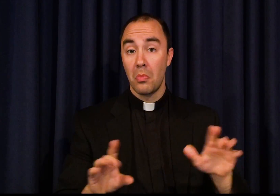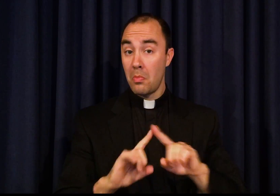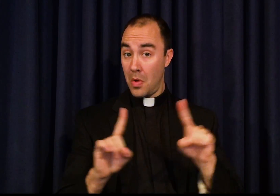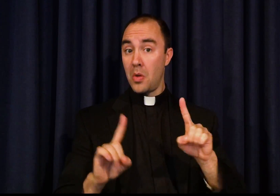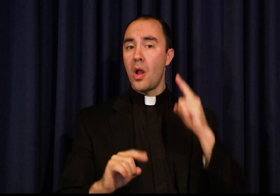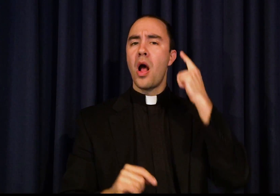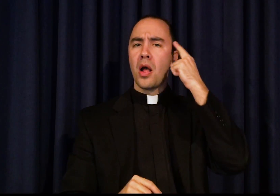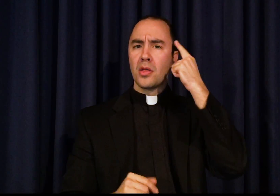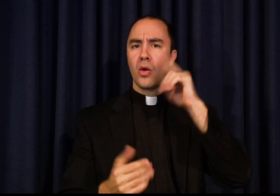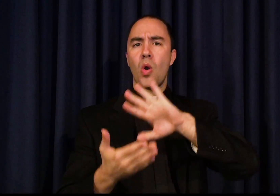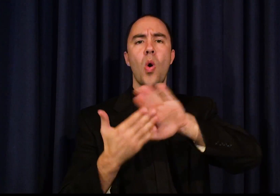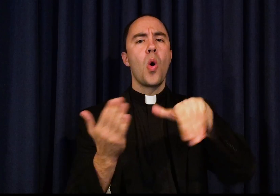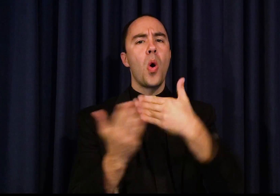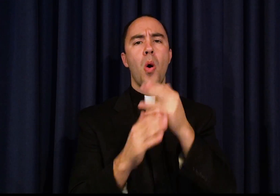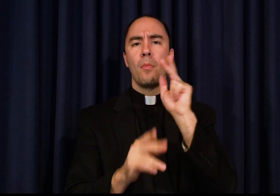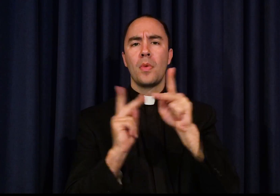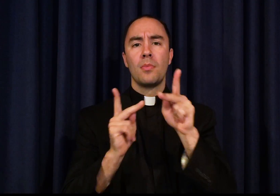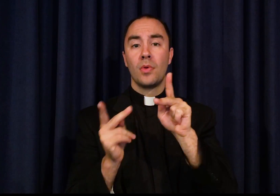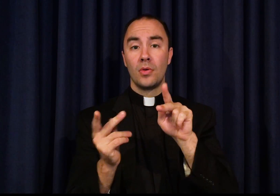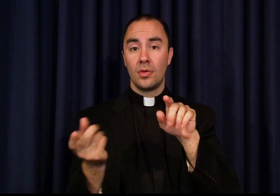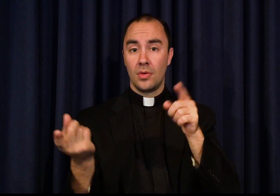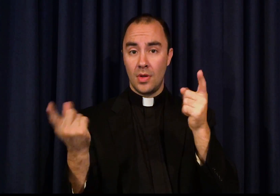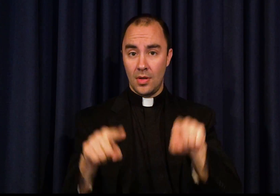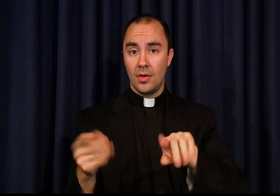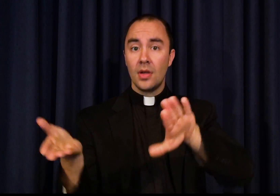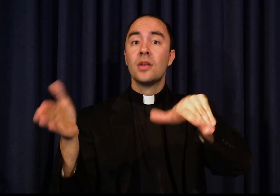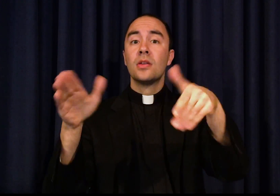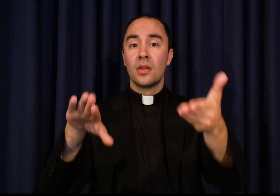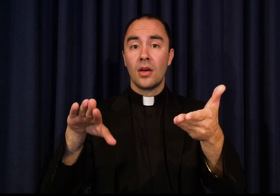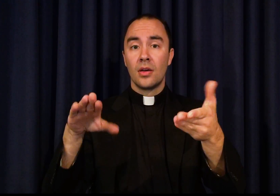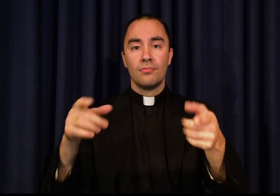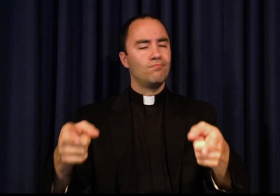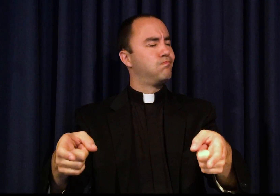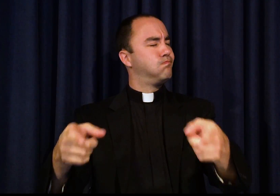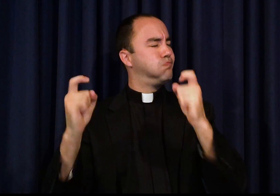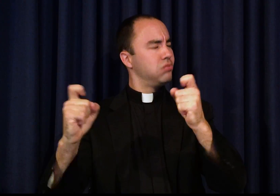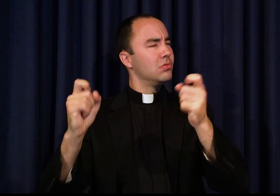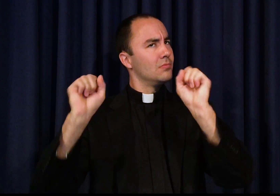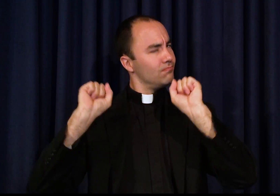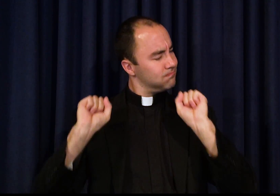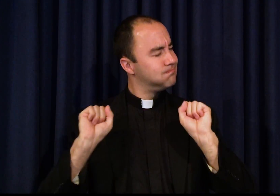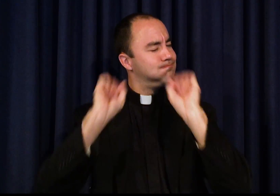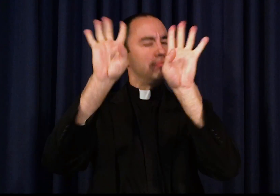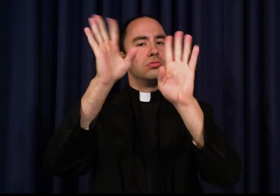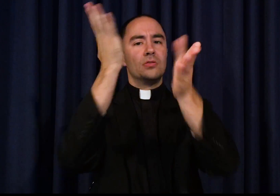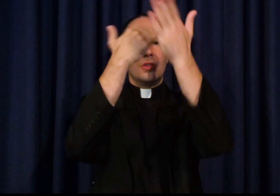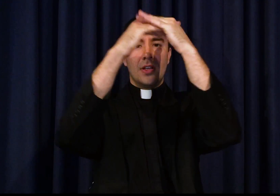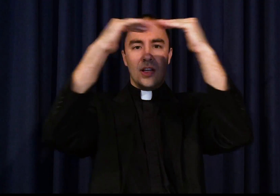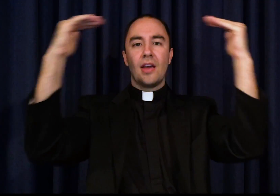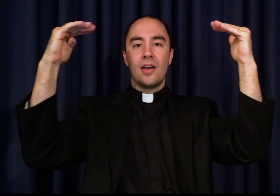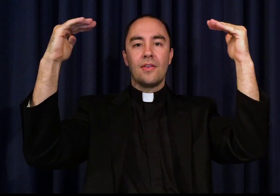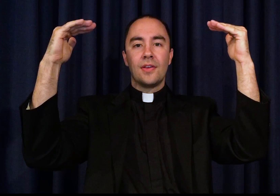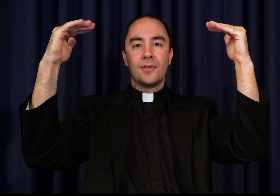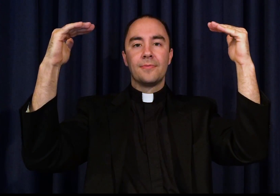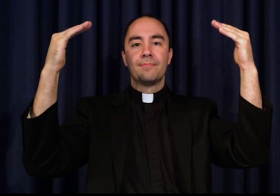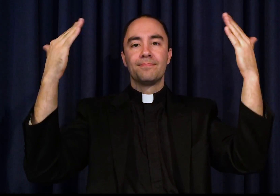Sundays, none of that stuff but I did believe that all people as soon as they